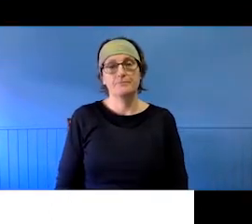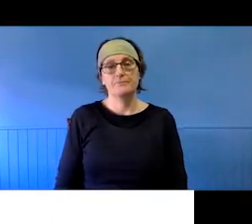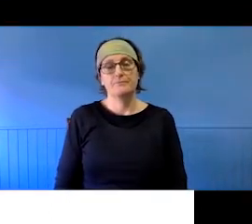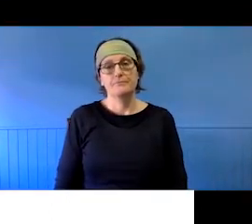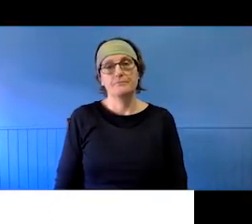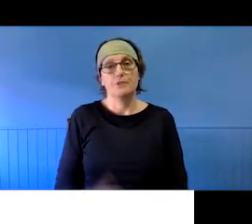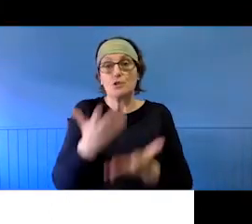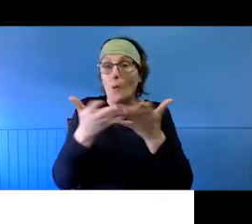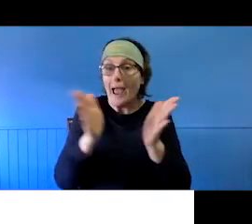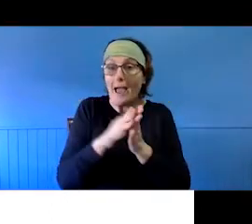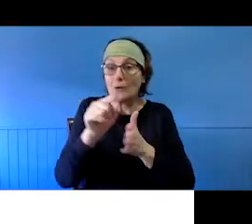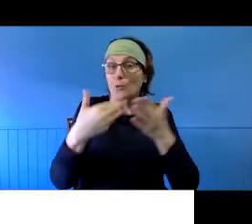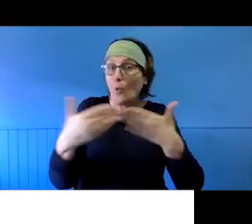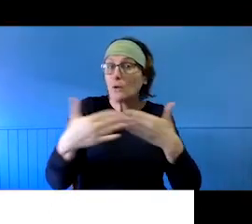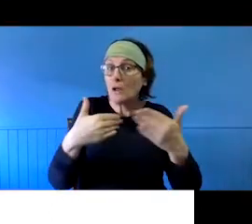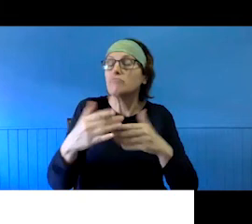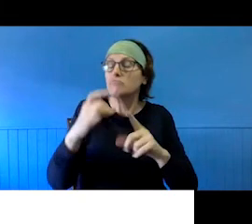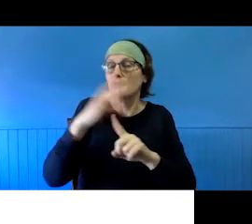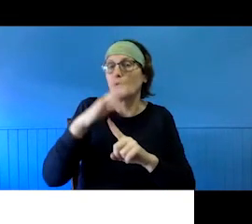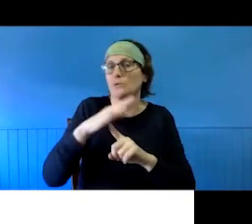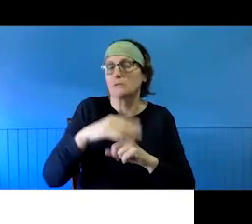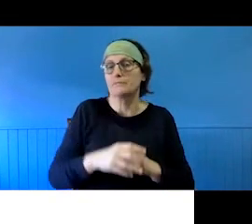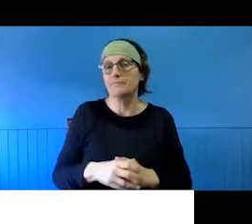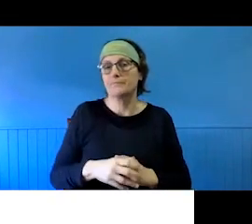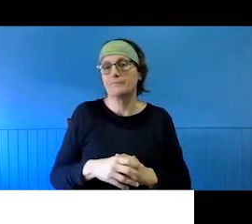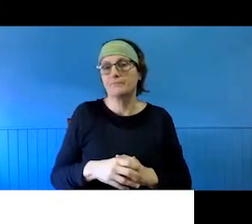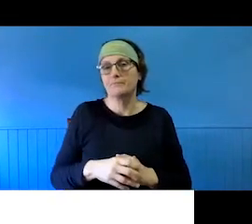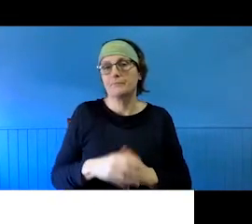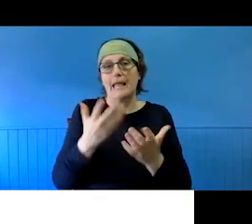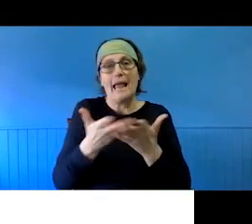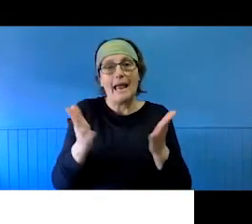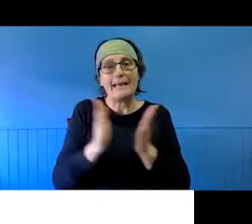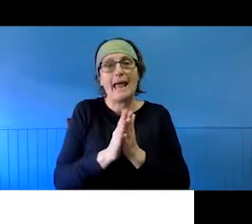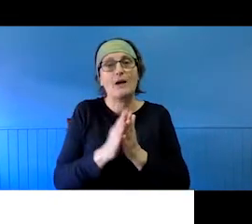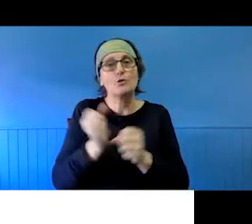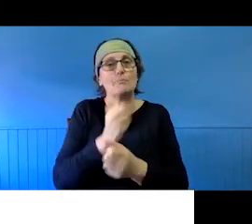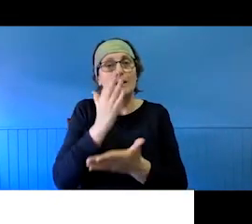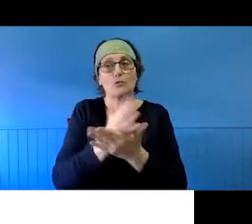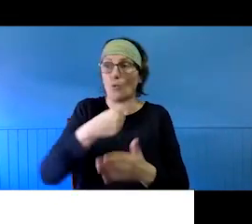is really, really important and how you make all of your learning not